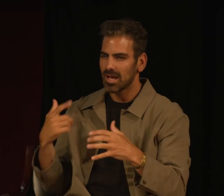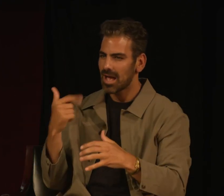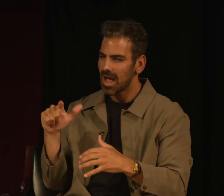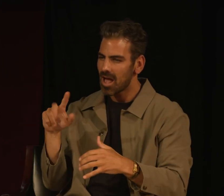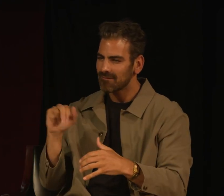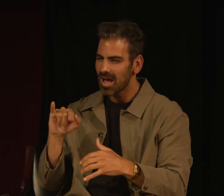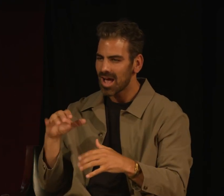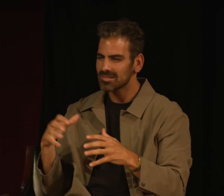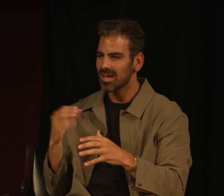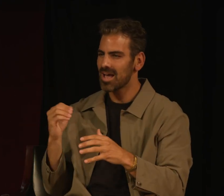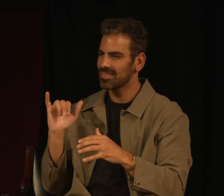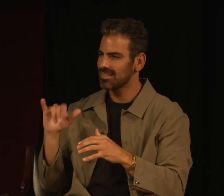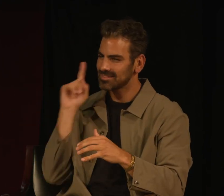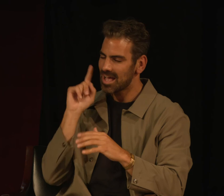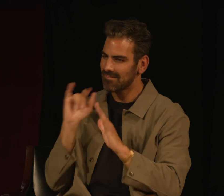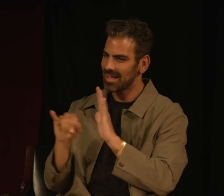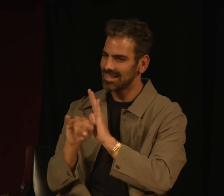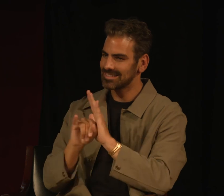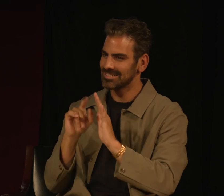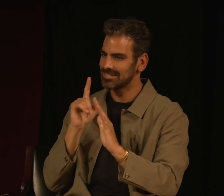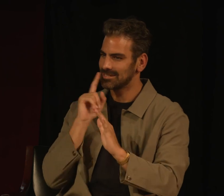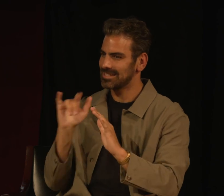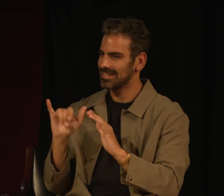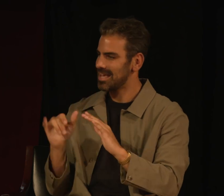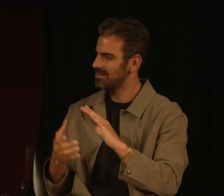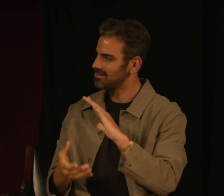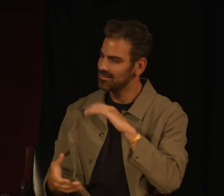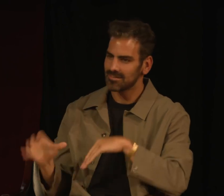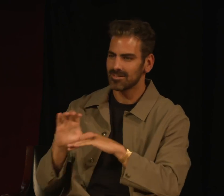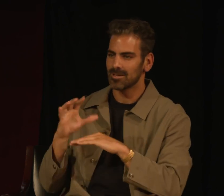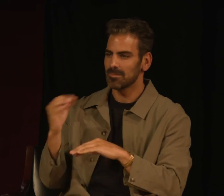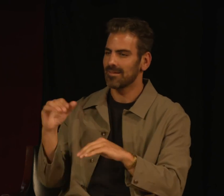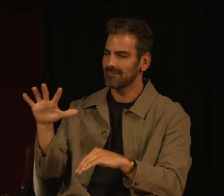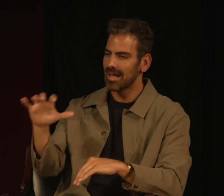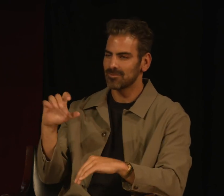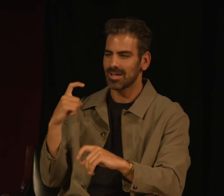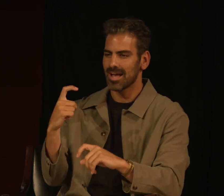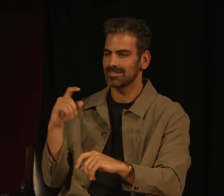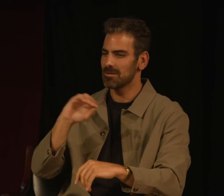but it was about Deaf people coming together and activating and really being proud of their Deaf identity, right.